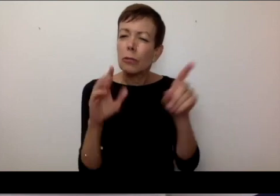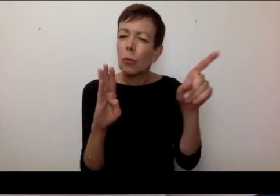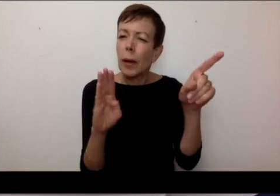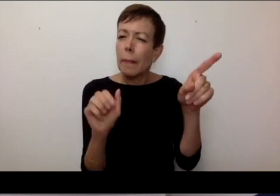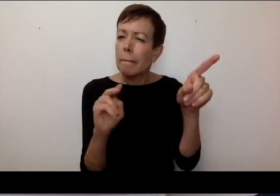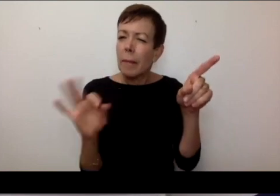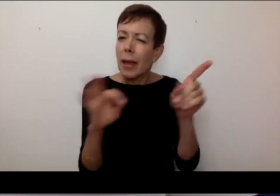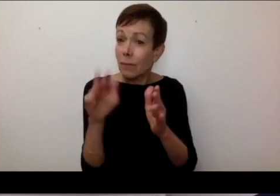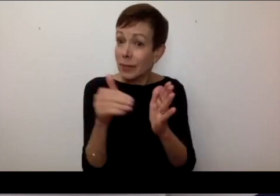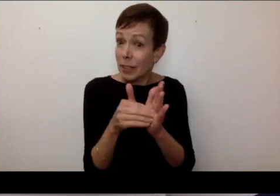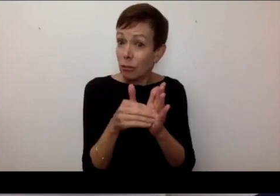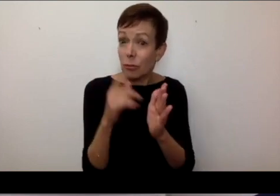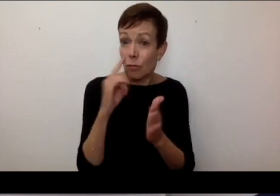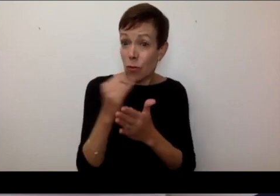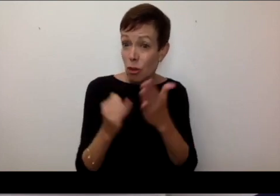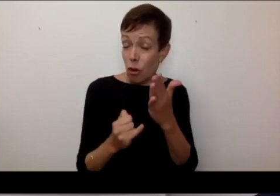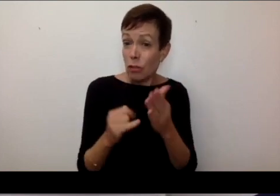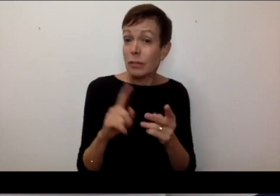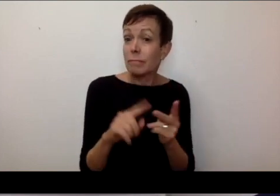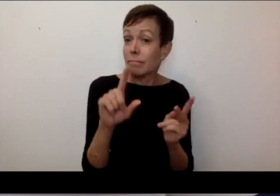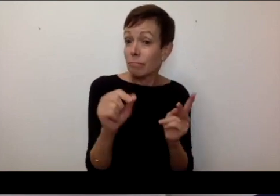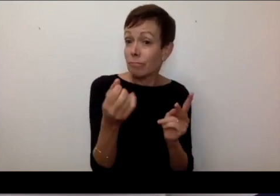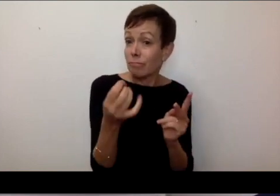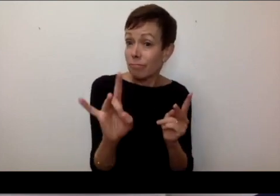and in 2018 she was appointed director of public programming for the art